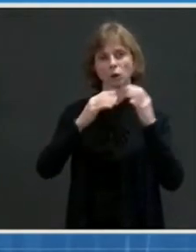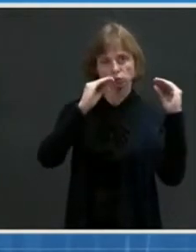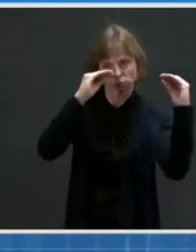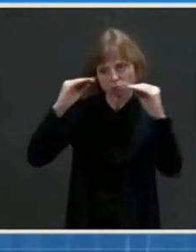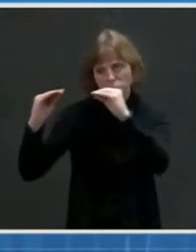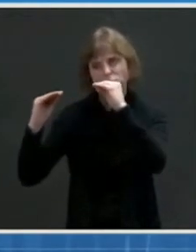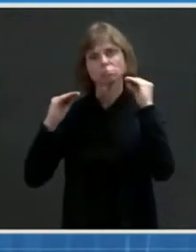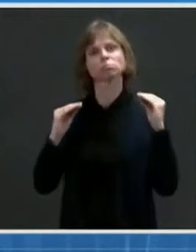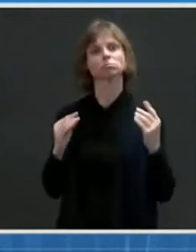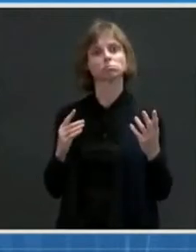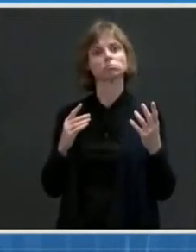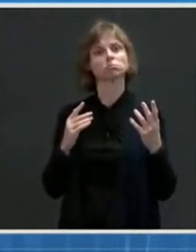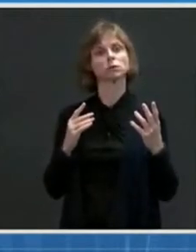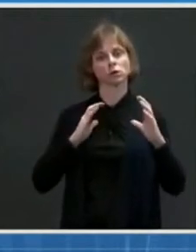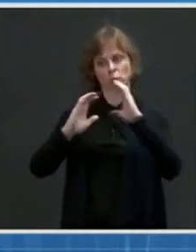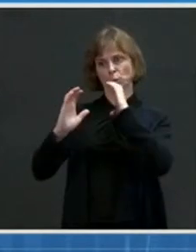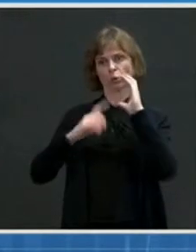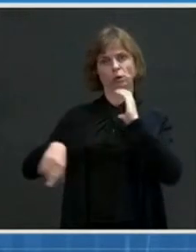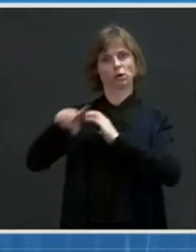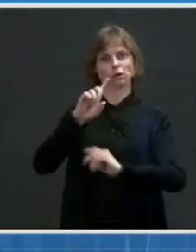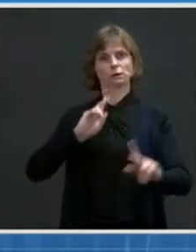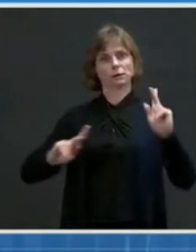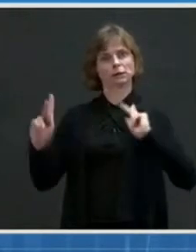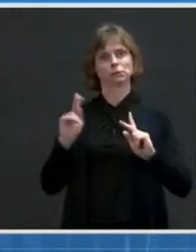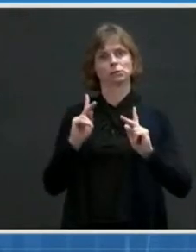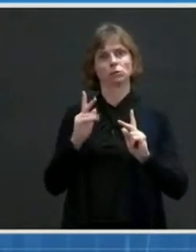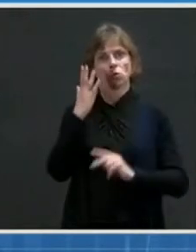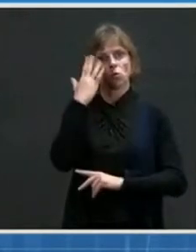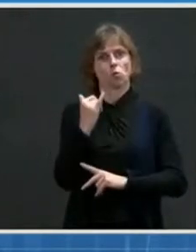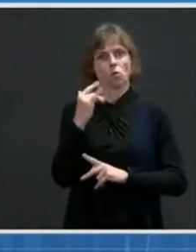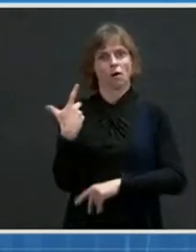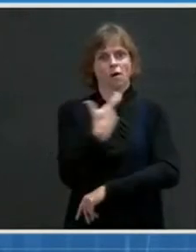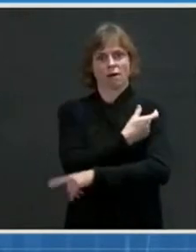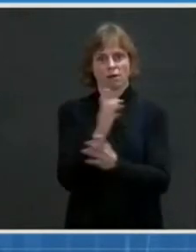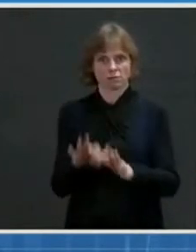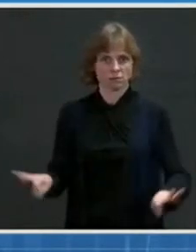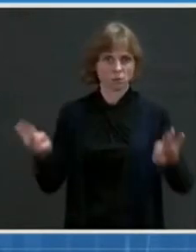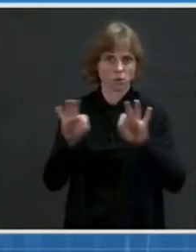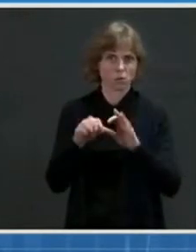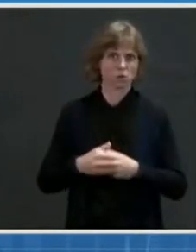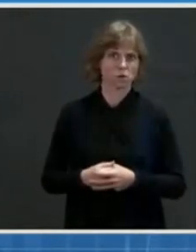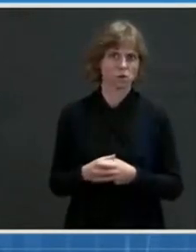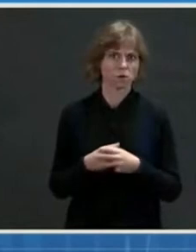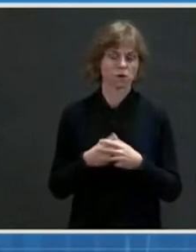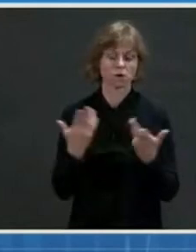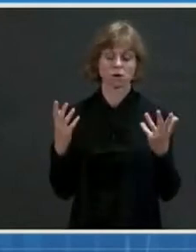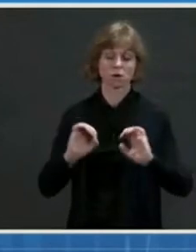TO OUR EFFORTS TO EDUCATE AND